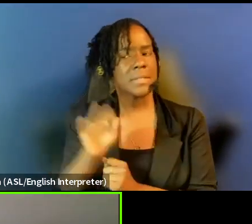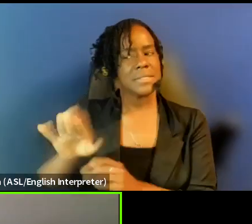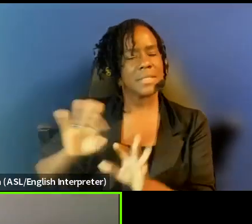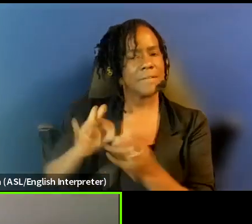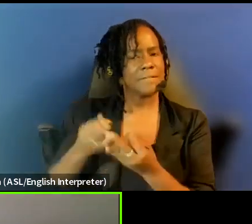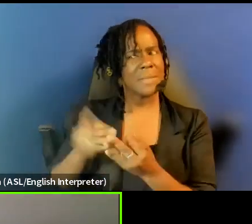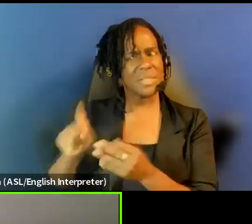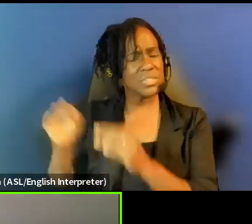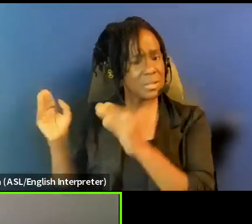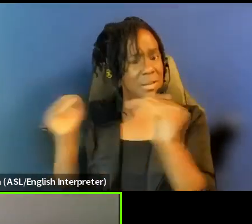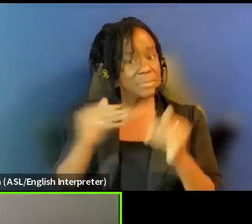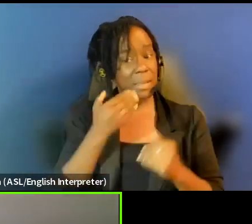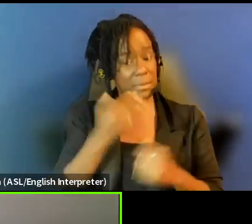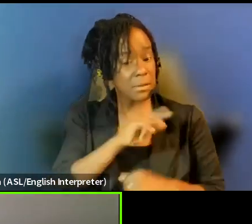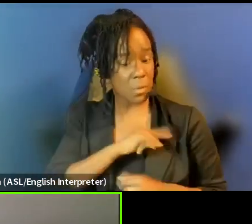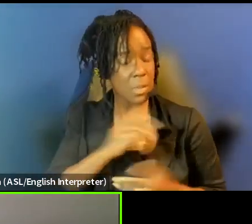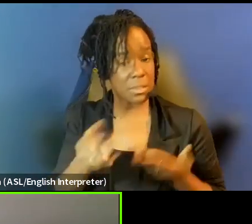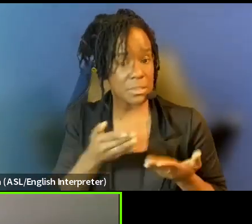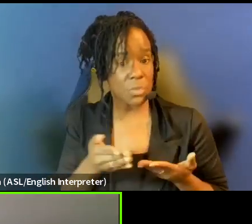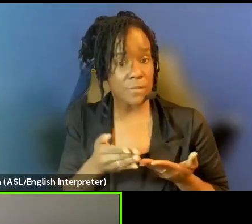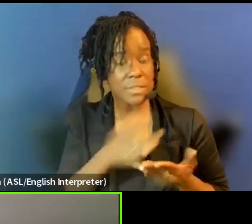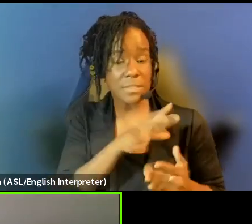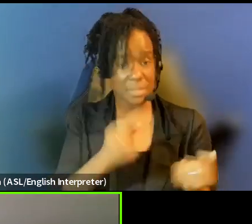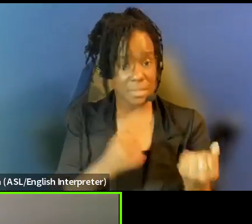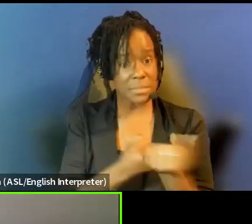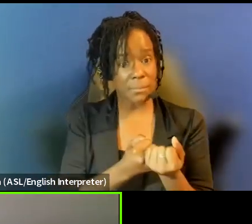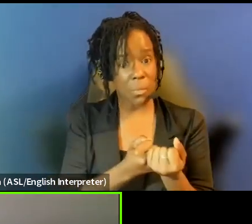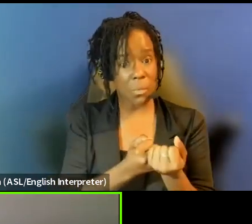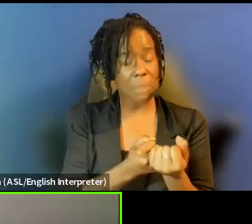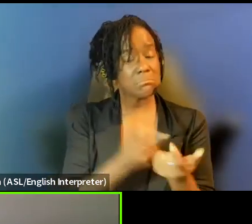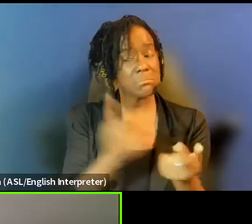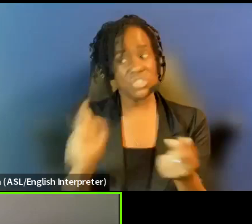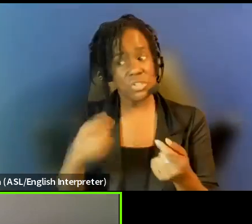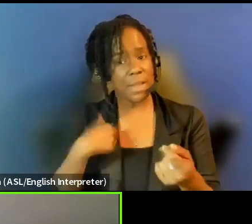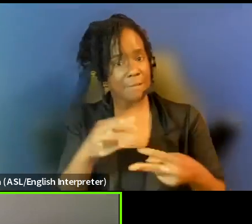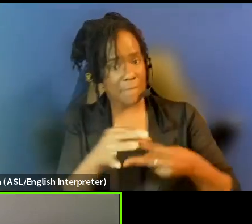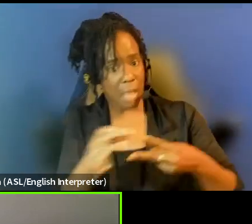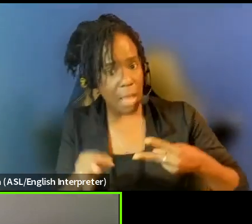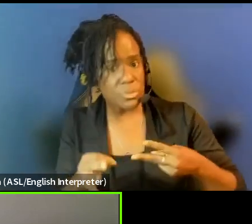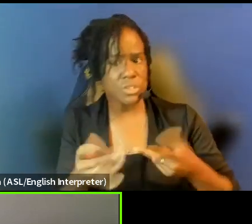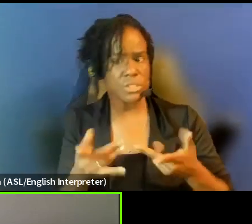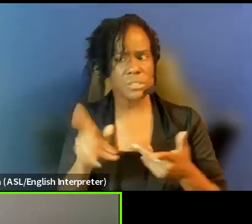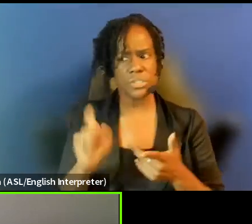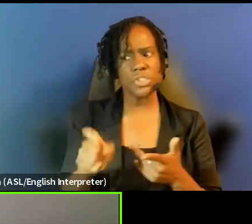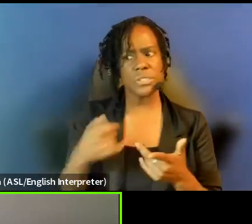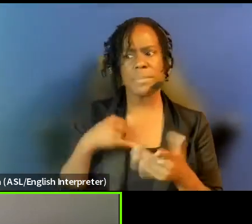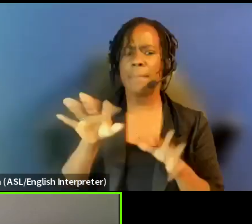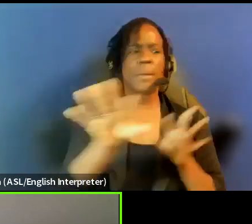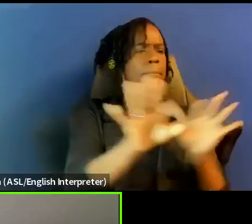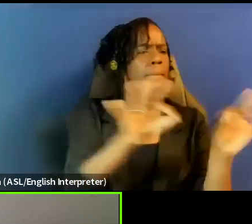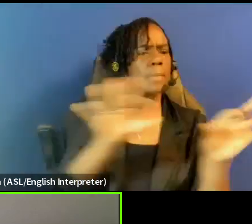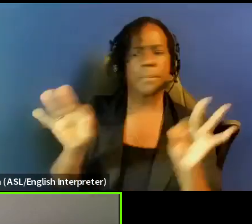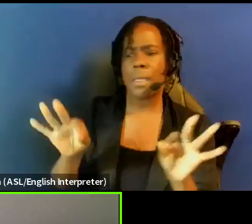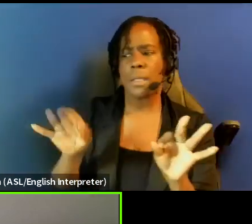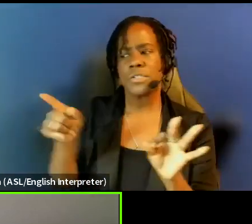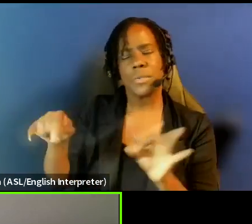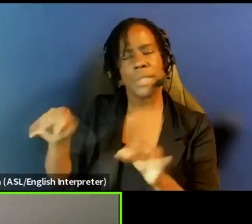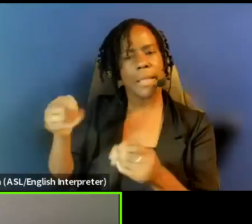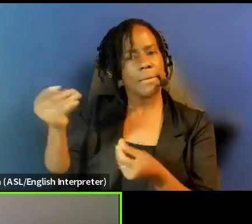approach to our recommendations and our advocacy around building systems and supports that really meet the needs of people. Not only their needs but their